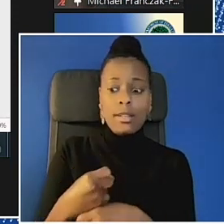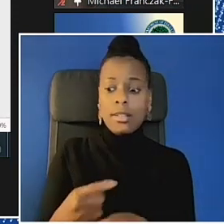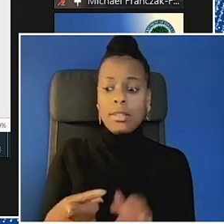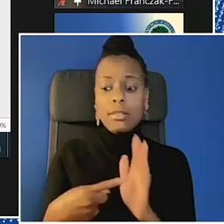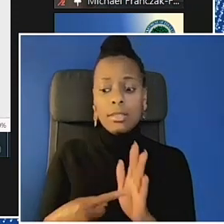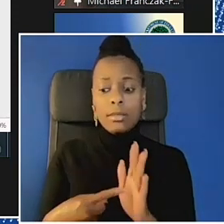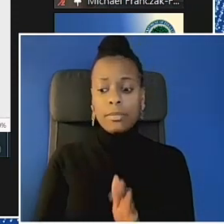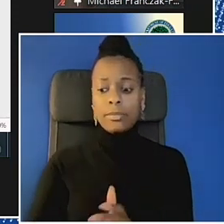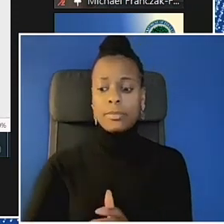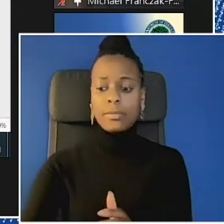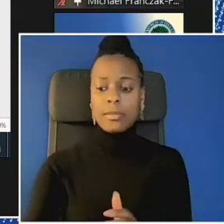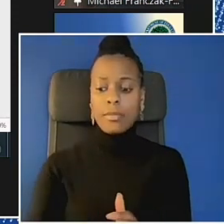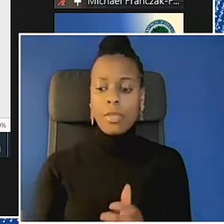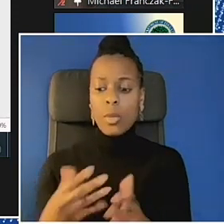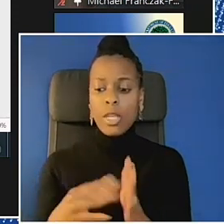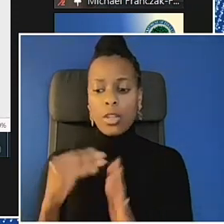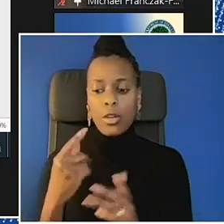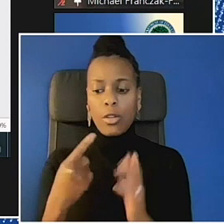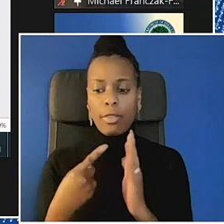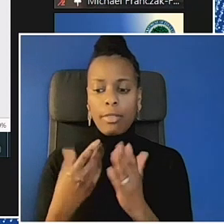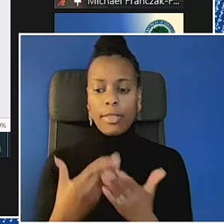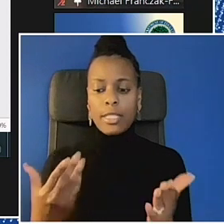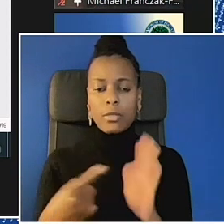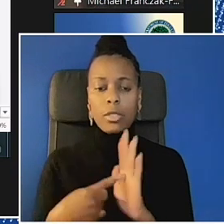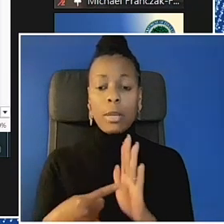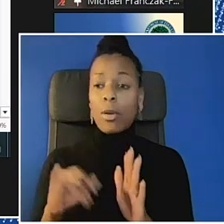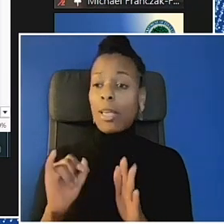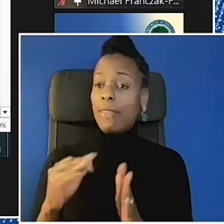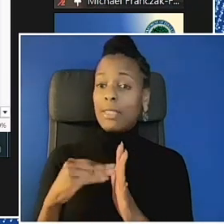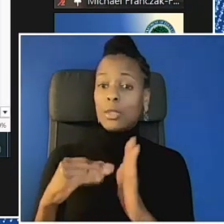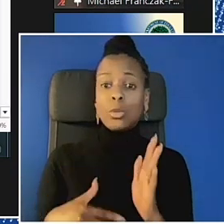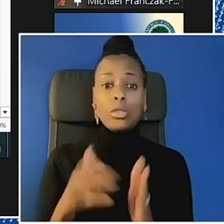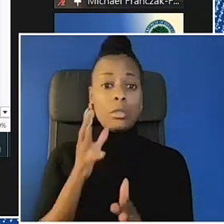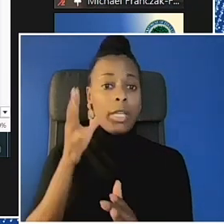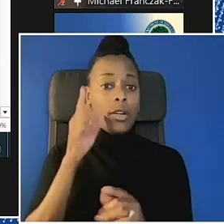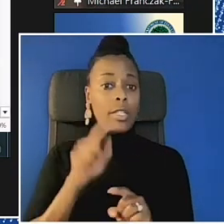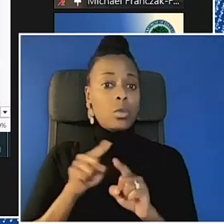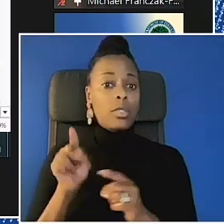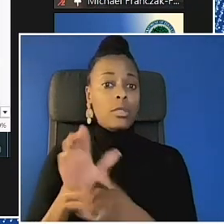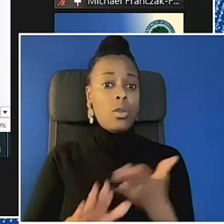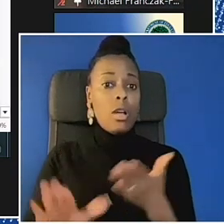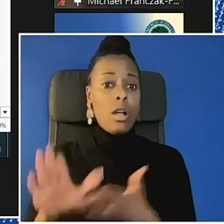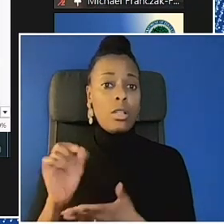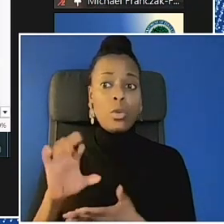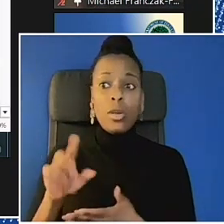FAFSA, such as whether a student's parents attended college or if they were homeless or foster youth.